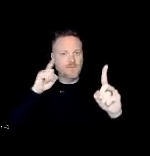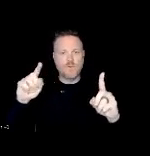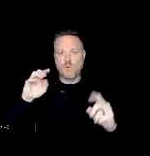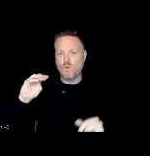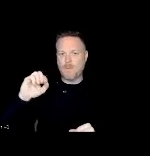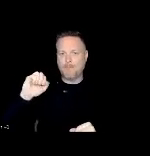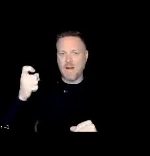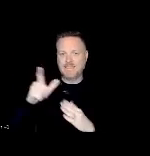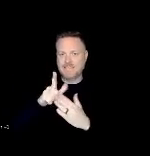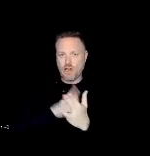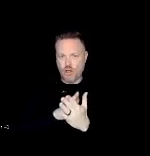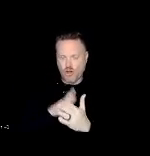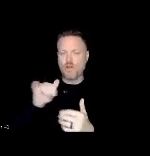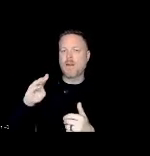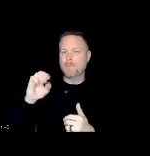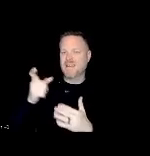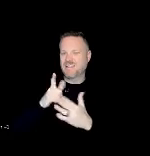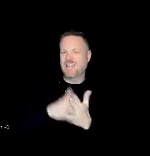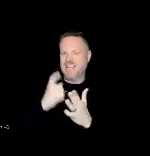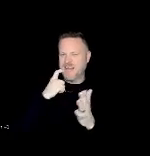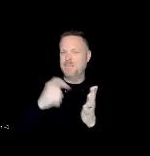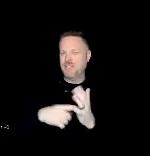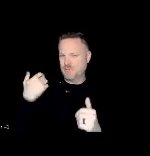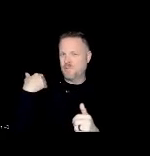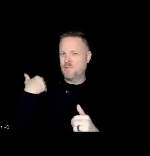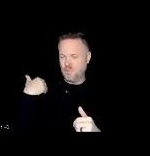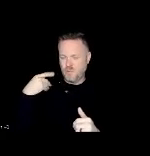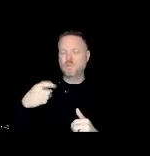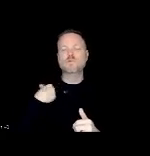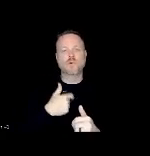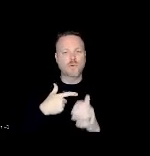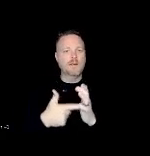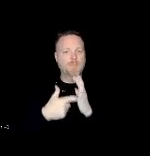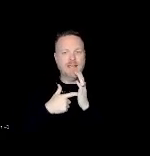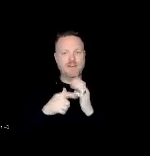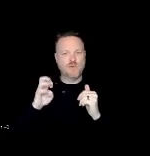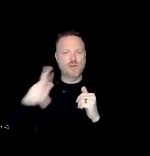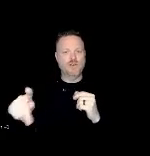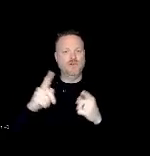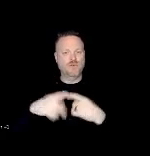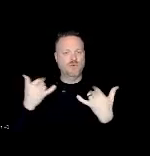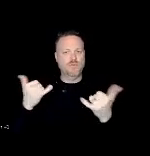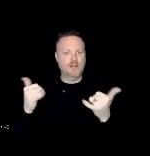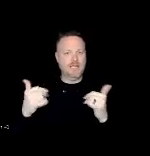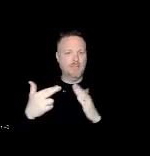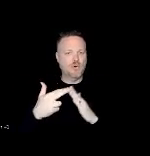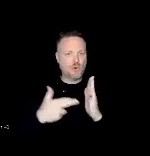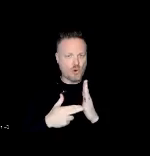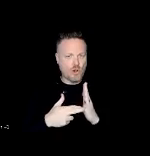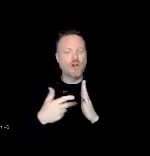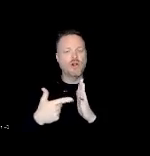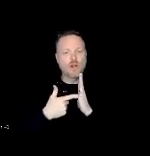That is the law where we mandated return to play concussion protocols in our high schools.